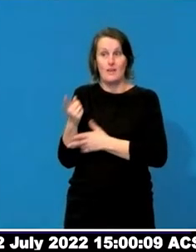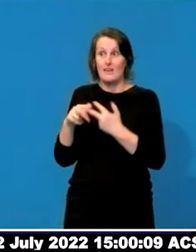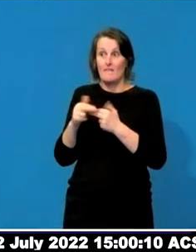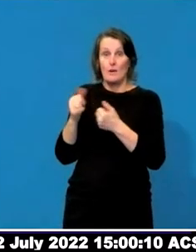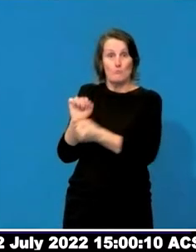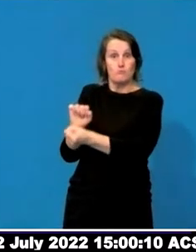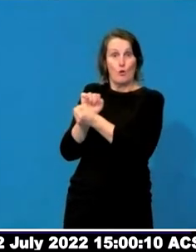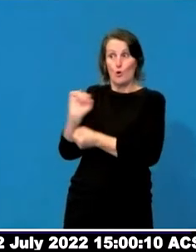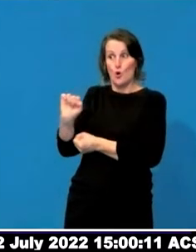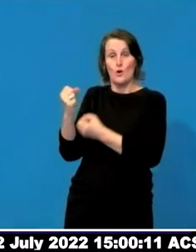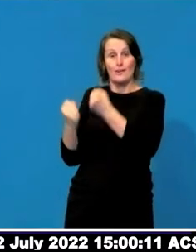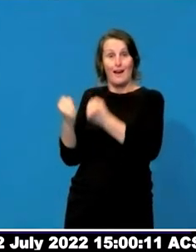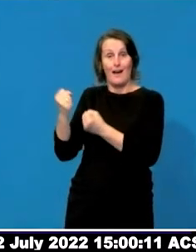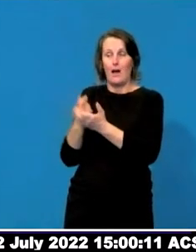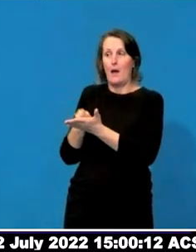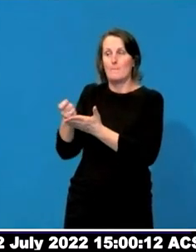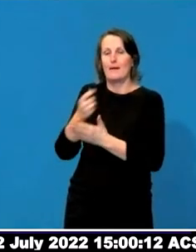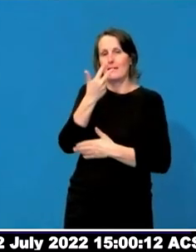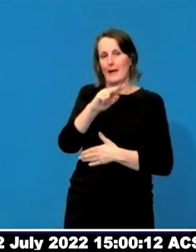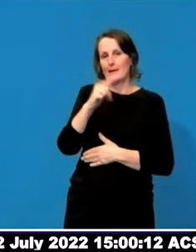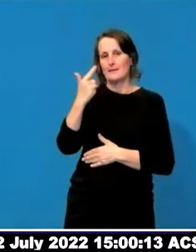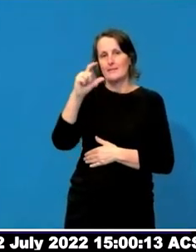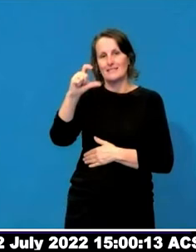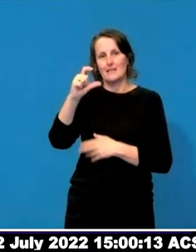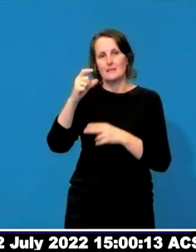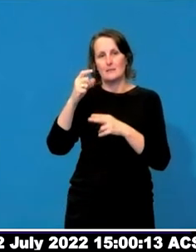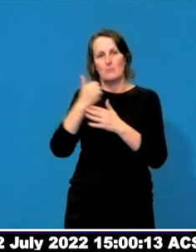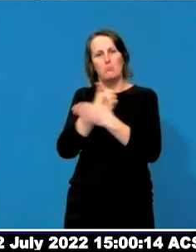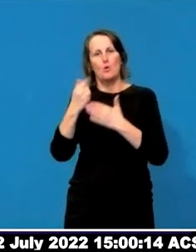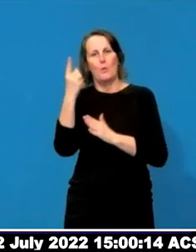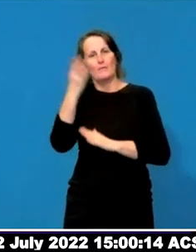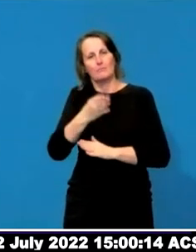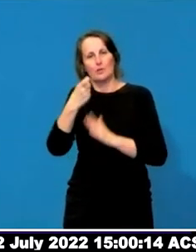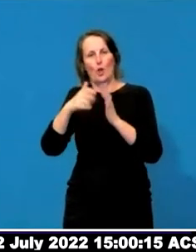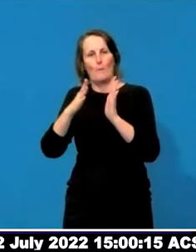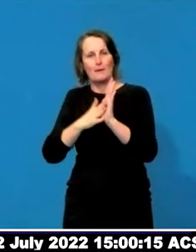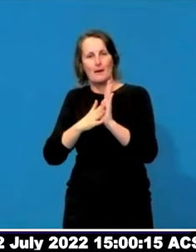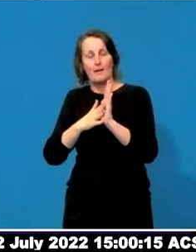I have always paid 87 cents per kilometre for a 2,200km round trip,